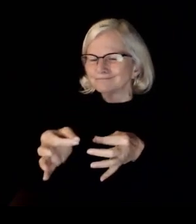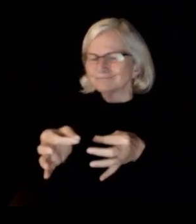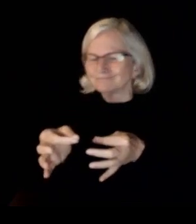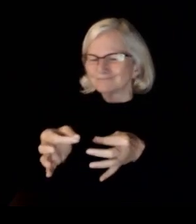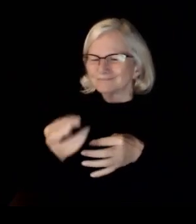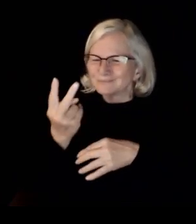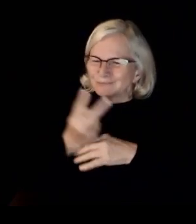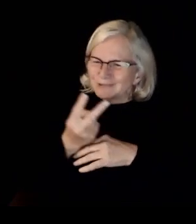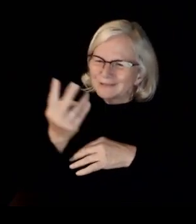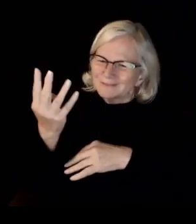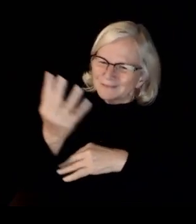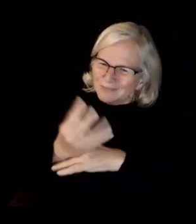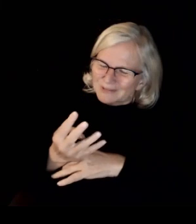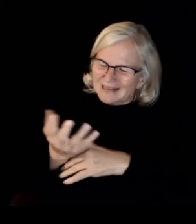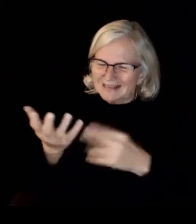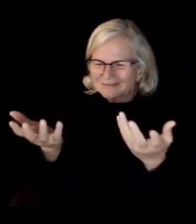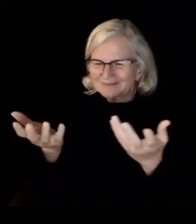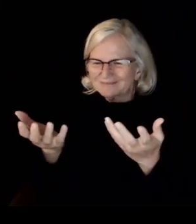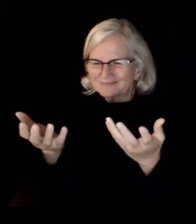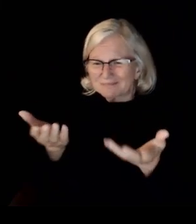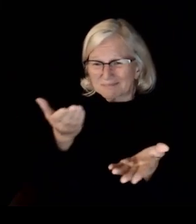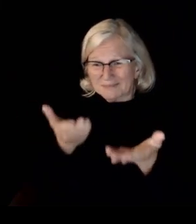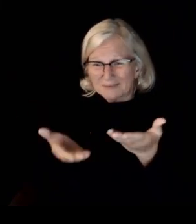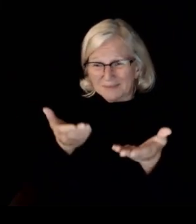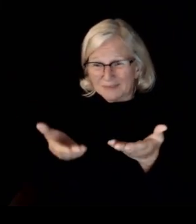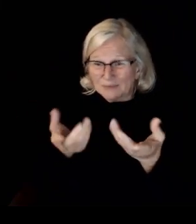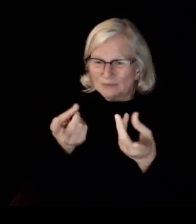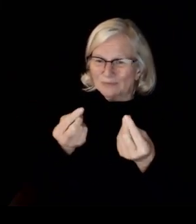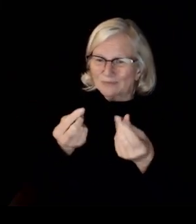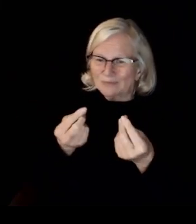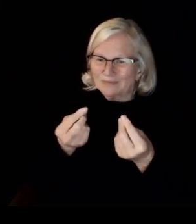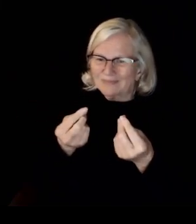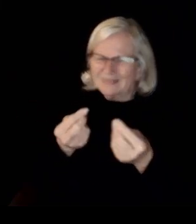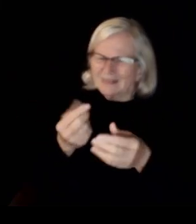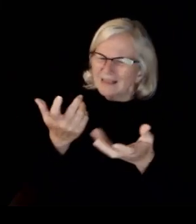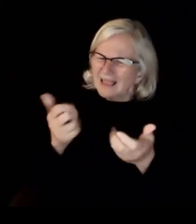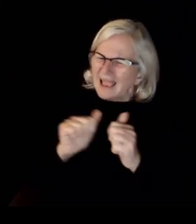Commissioner Malcolm: I appreciate that uh that part of your question Chris because you're